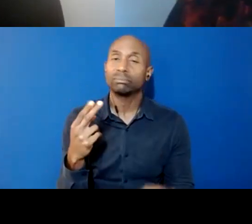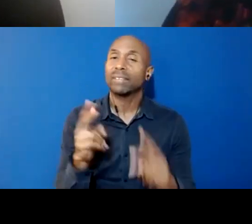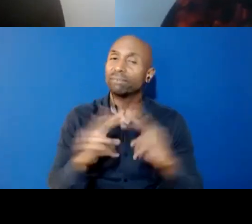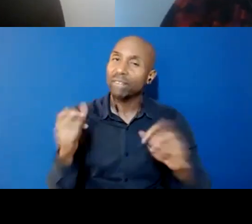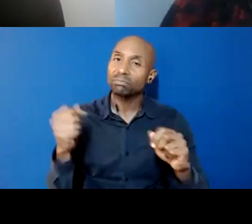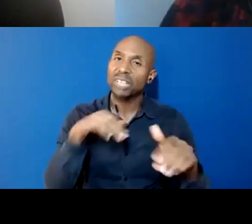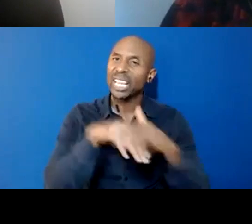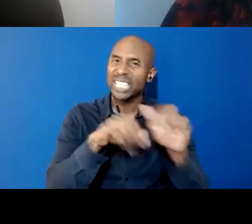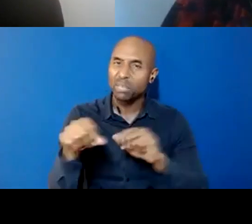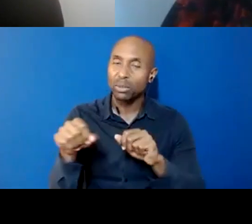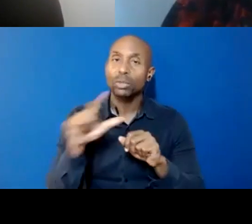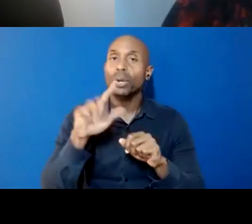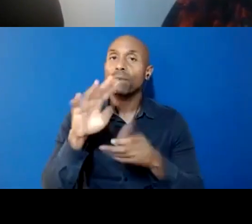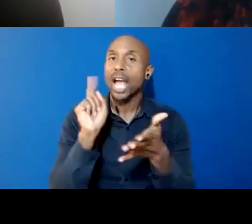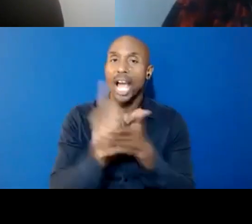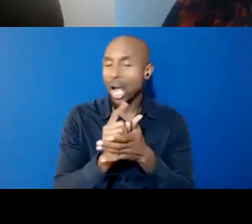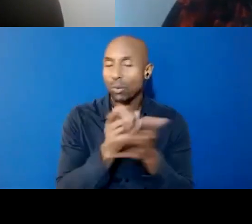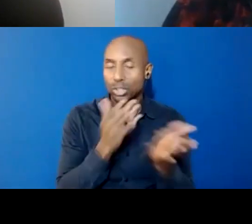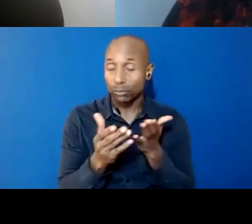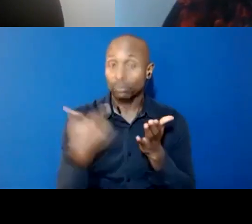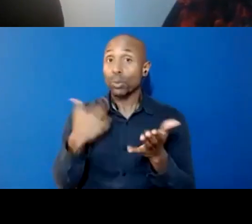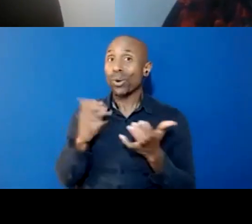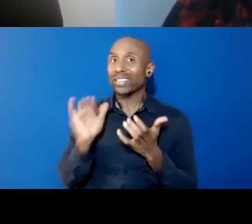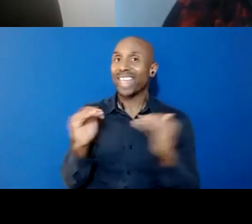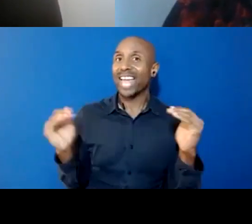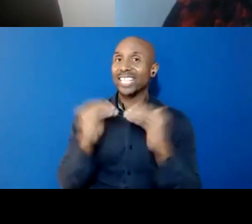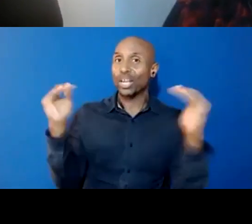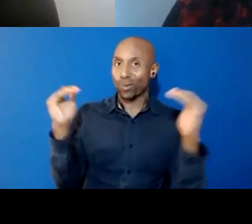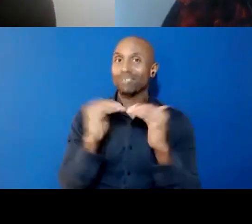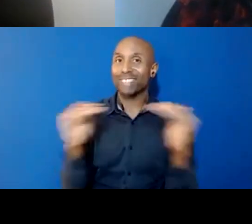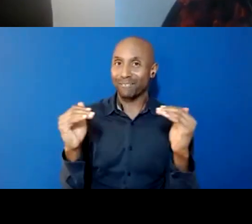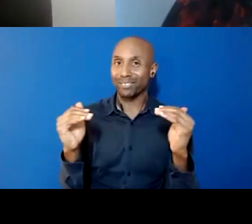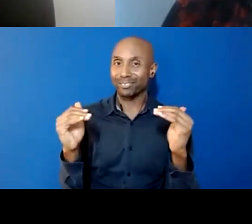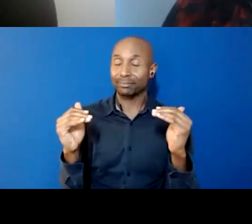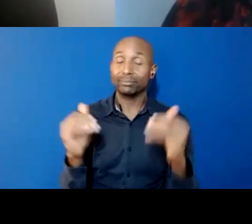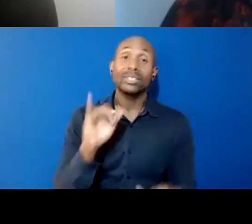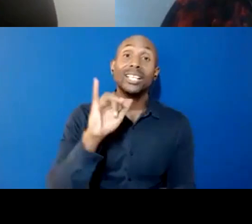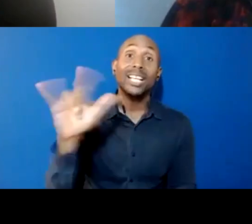We wanted the same level. Illinois has 11 different campuses that are owned by Illinois.